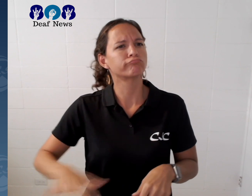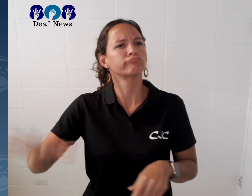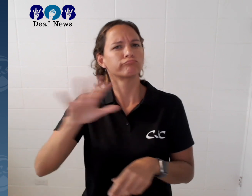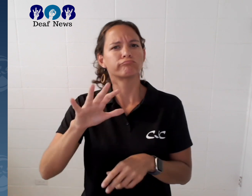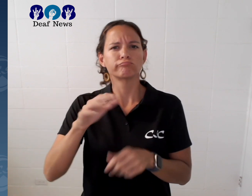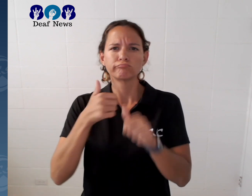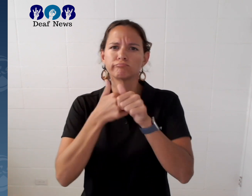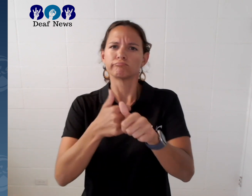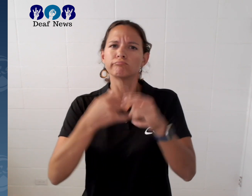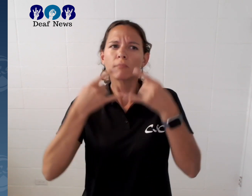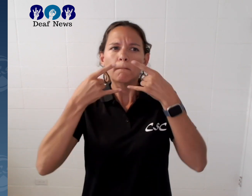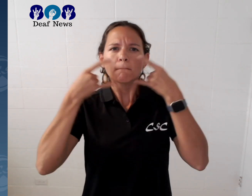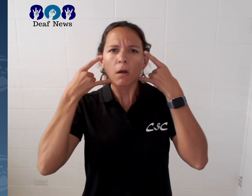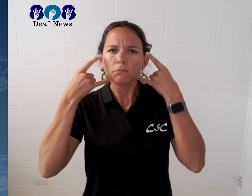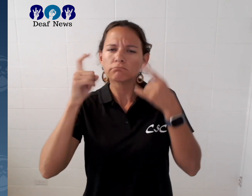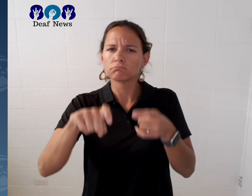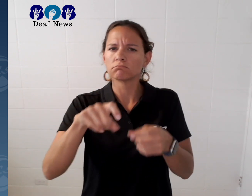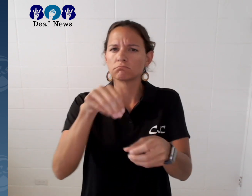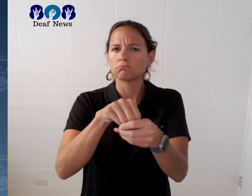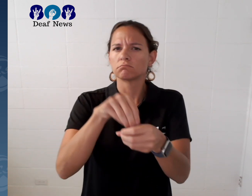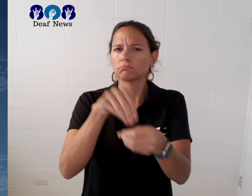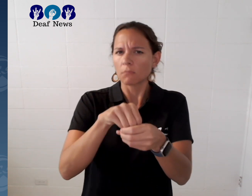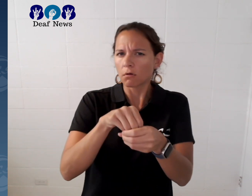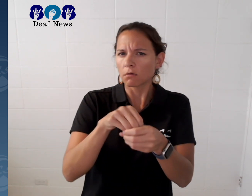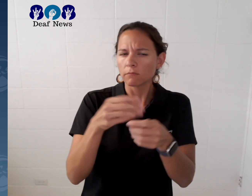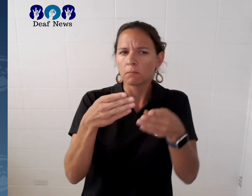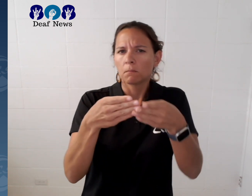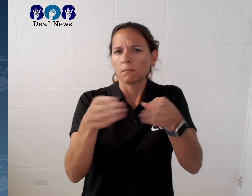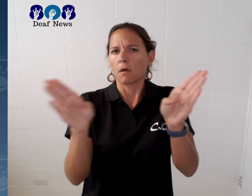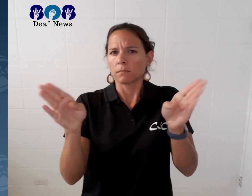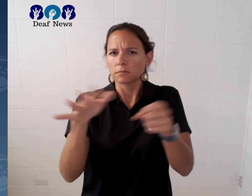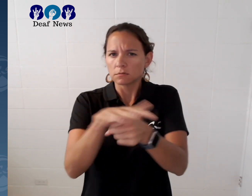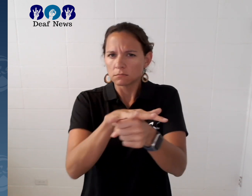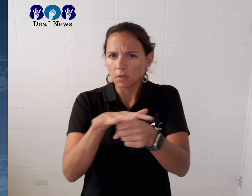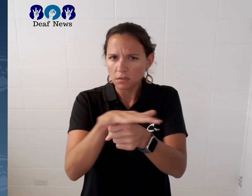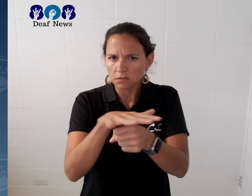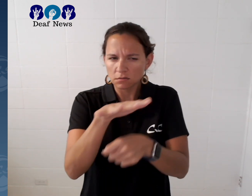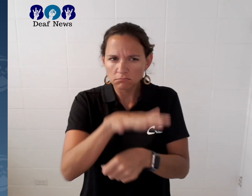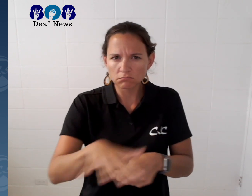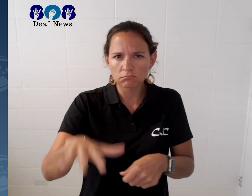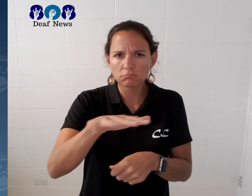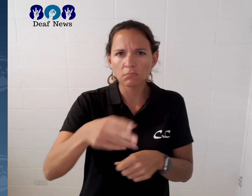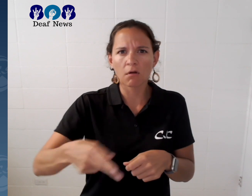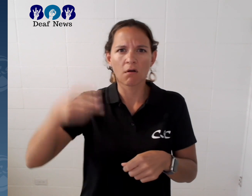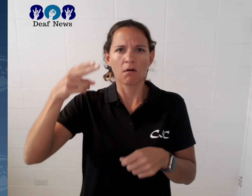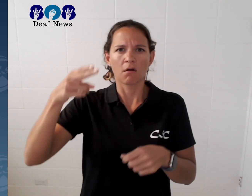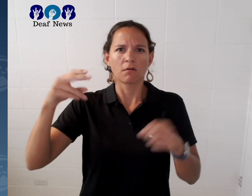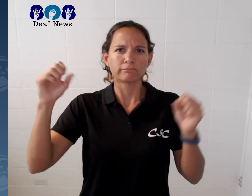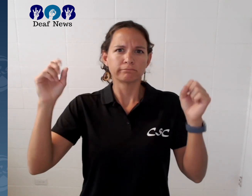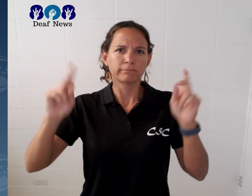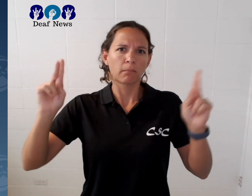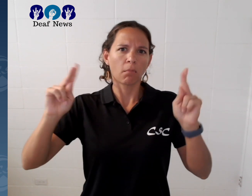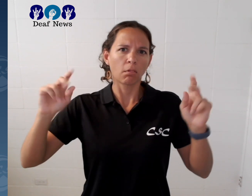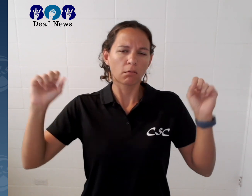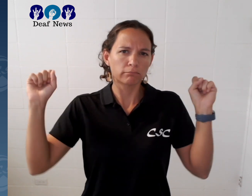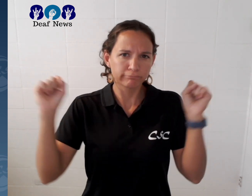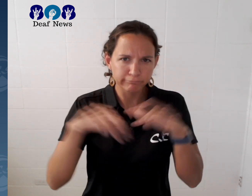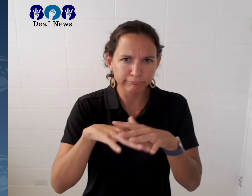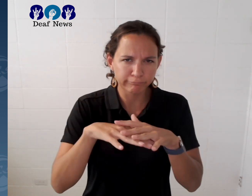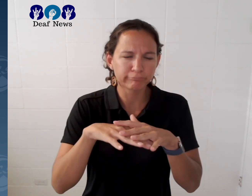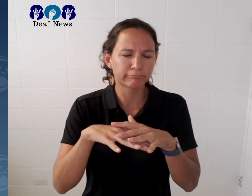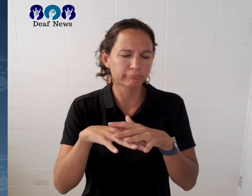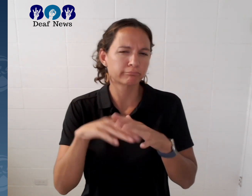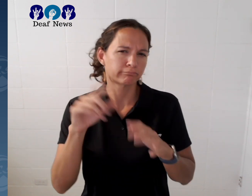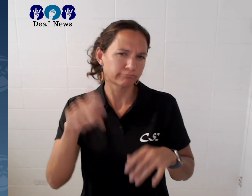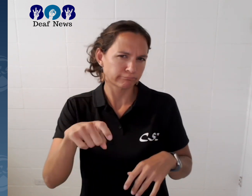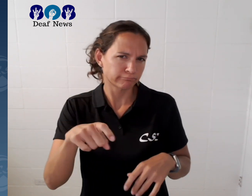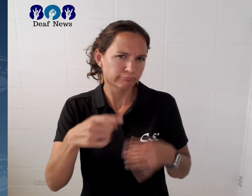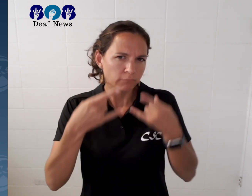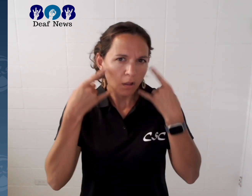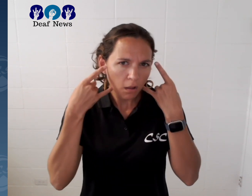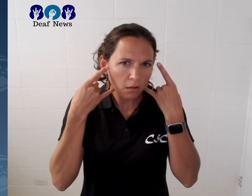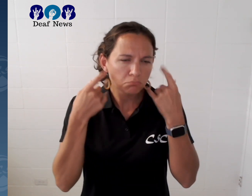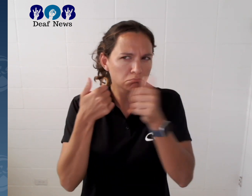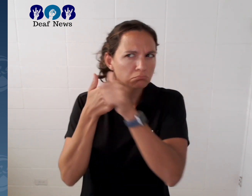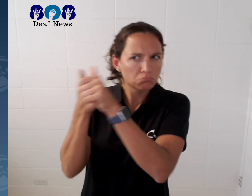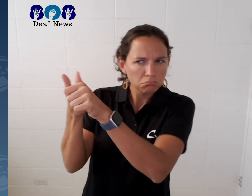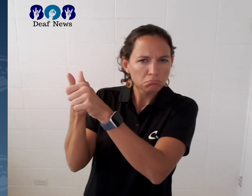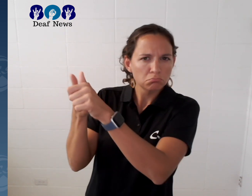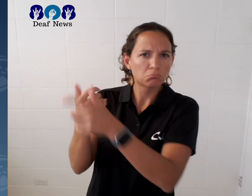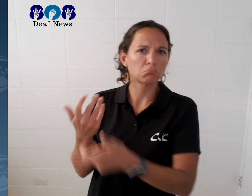indoor mask wearing in public spaces where there is a large number of people gathering.Following